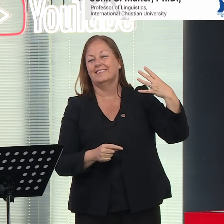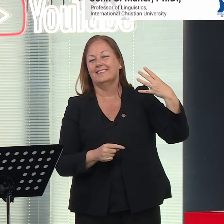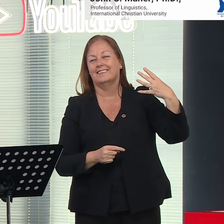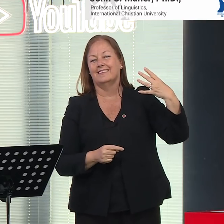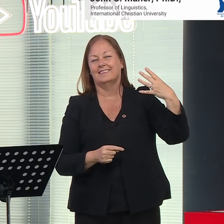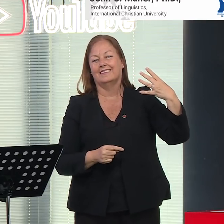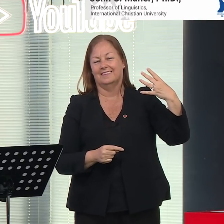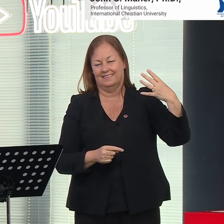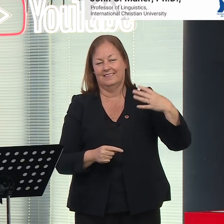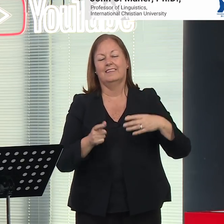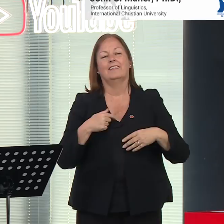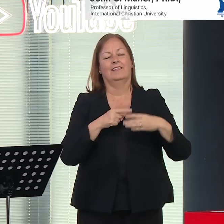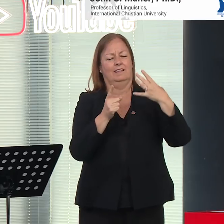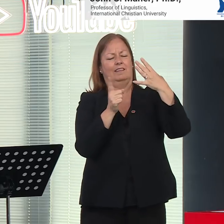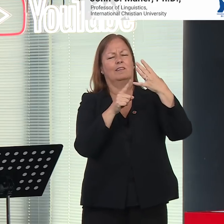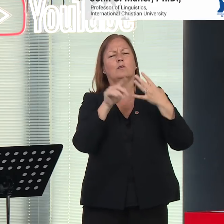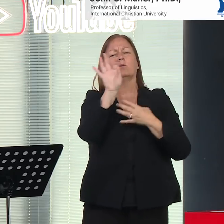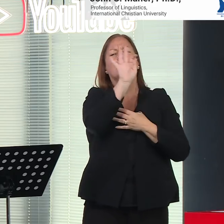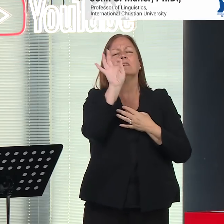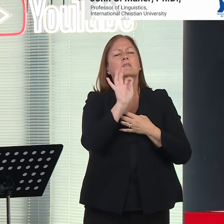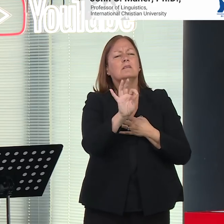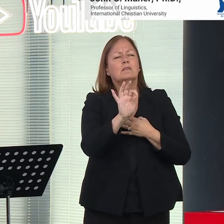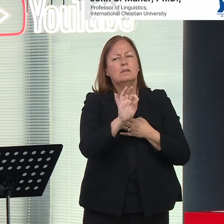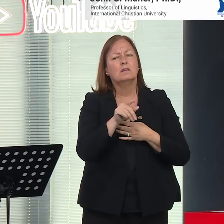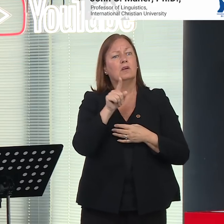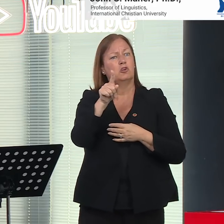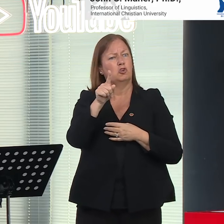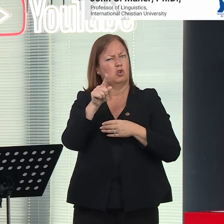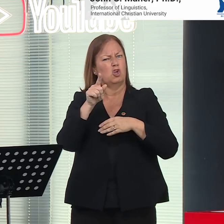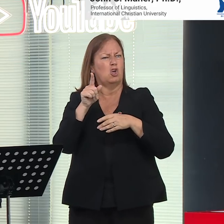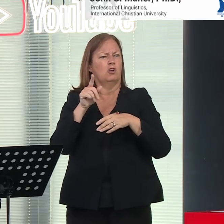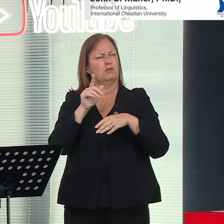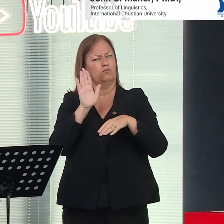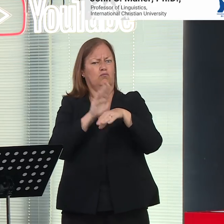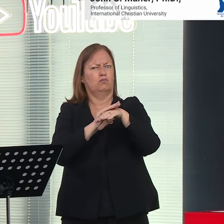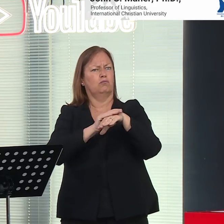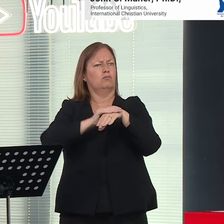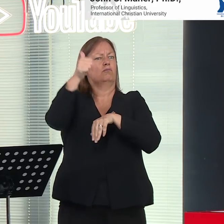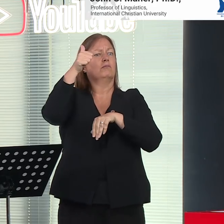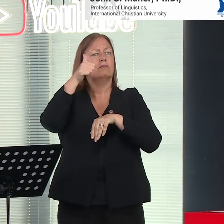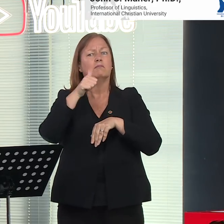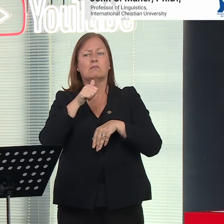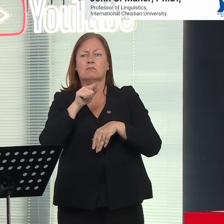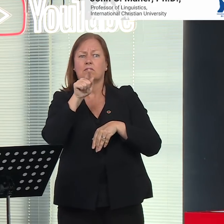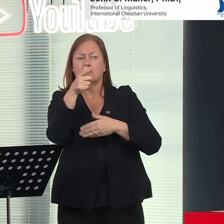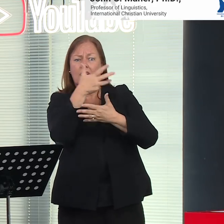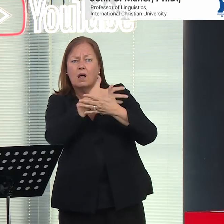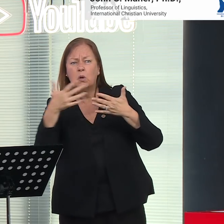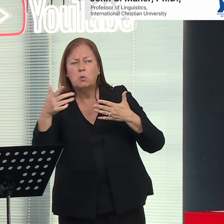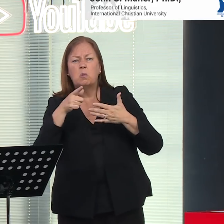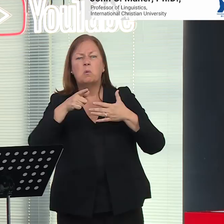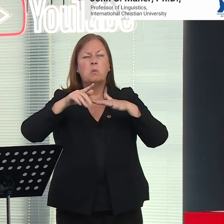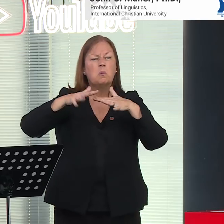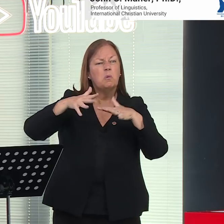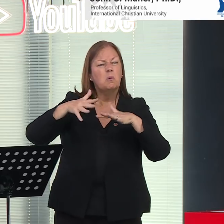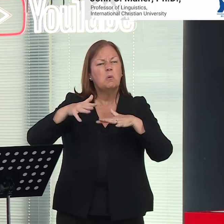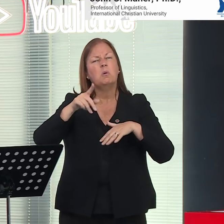And here we have a possibility of one mother tongue, two mother tongues, three moth mother tongues, fourth mother tongues, okay.